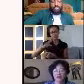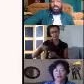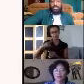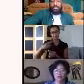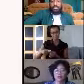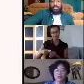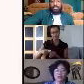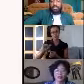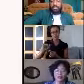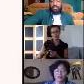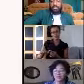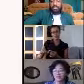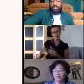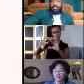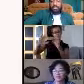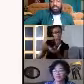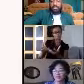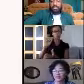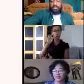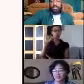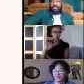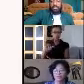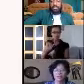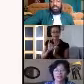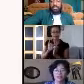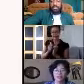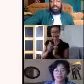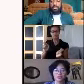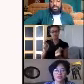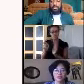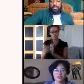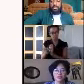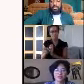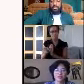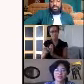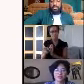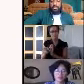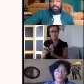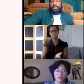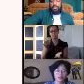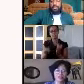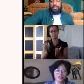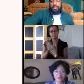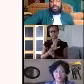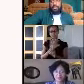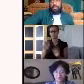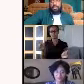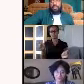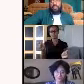of the work that can contribute to that cultural shift that social change that Cesar is reflecting